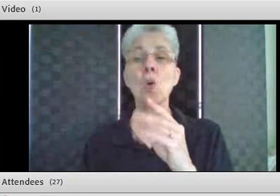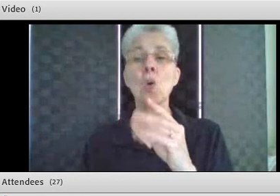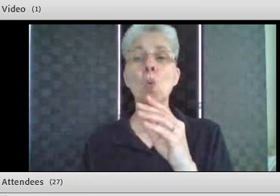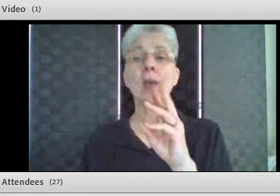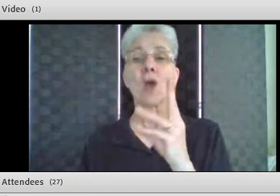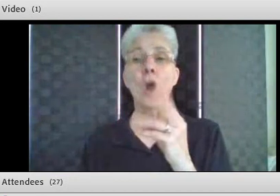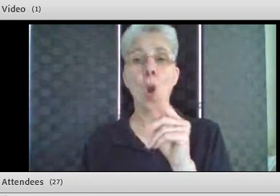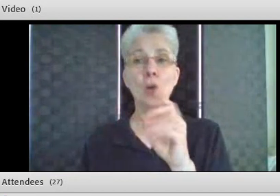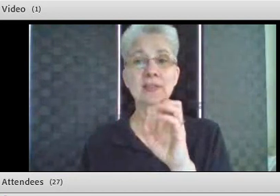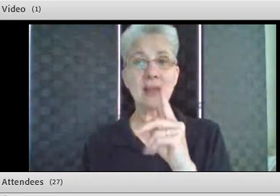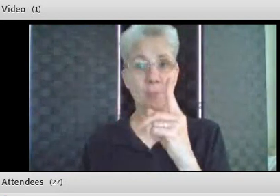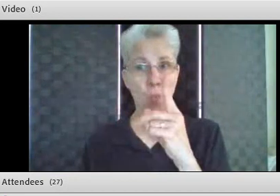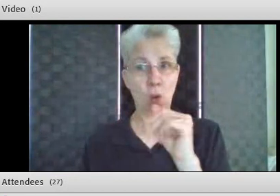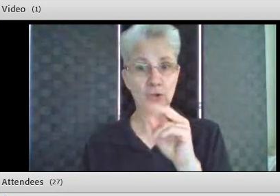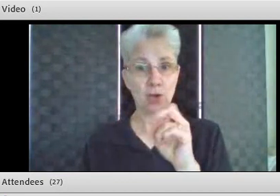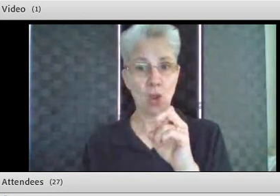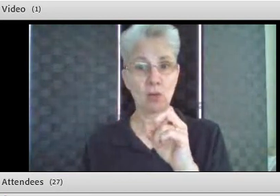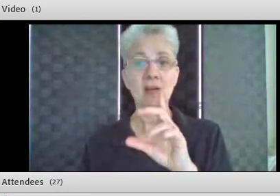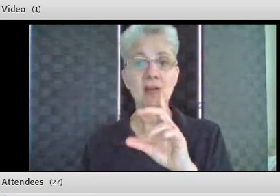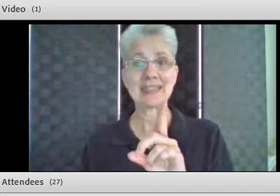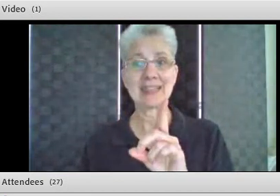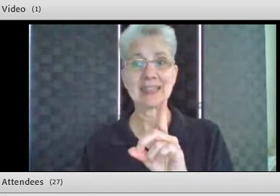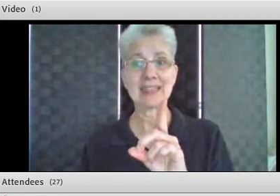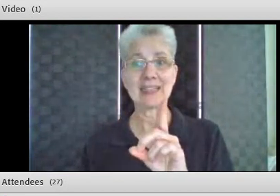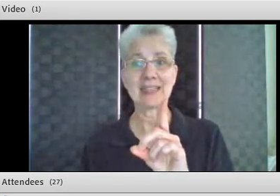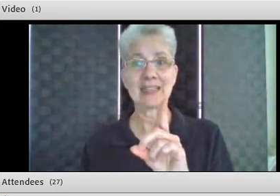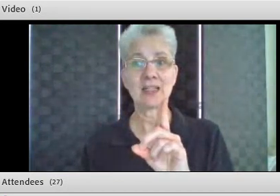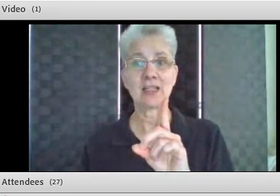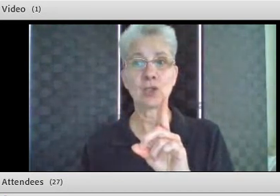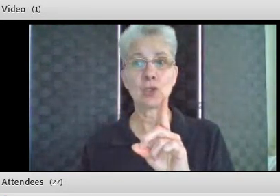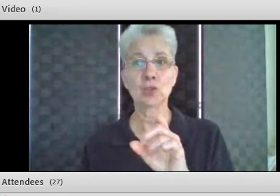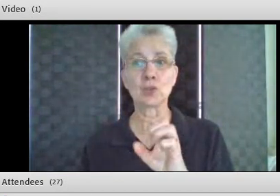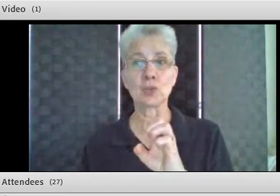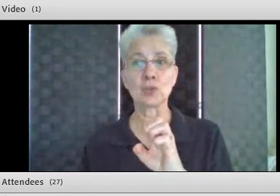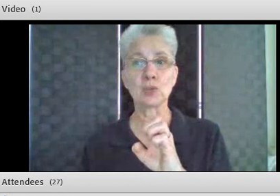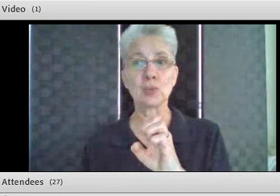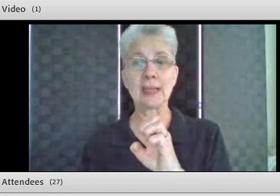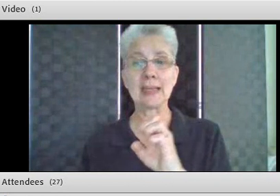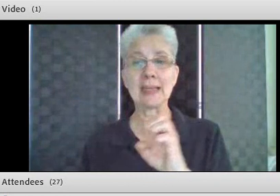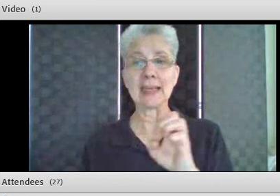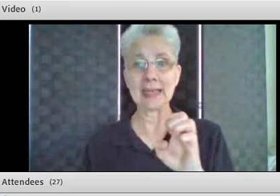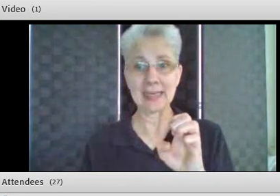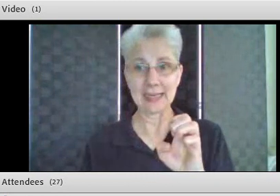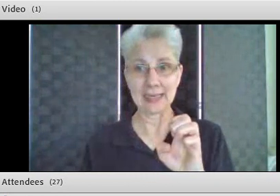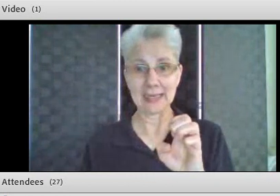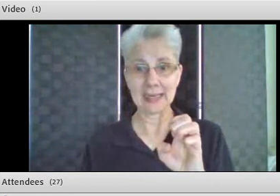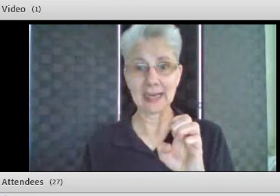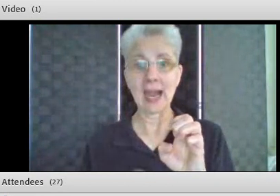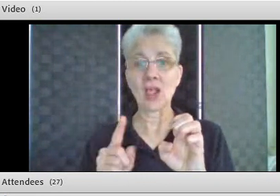The distance between the C to the D is a whole step. With a whole step, there's one note in between,